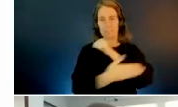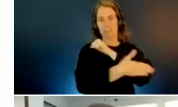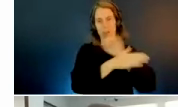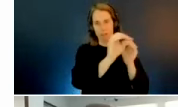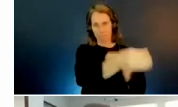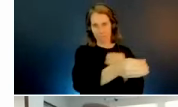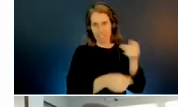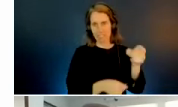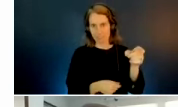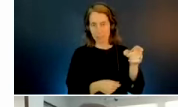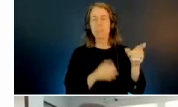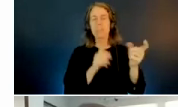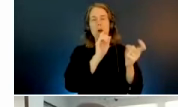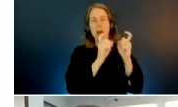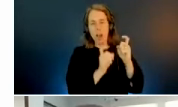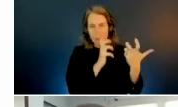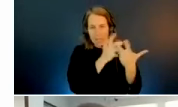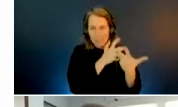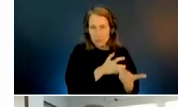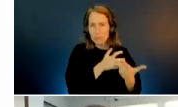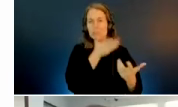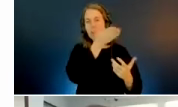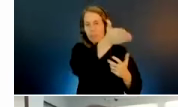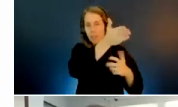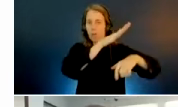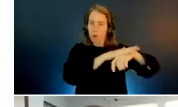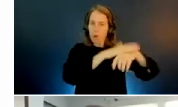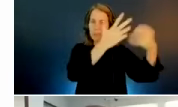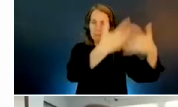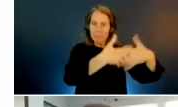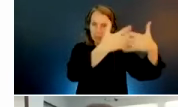um that are available on those machines when we talk about uh voting on election day but they will